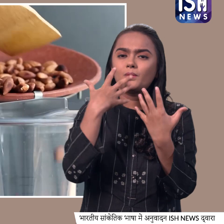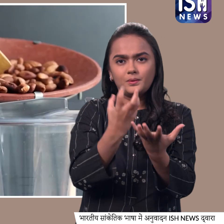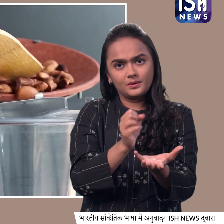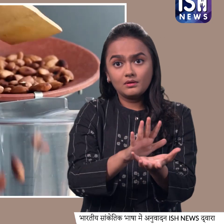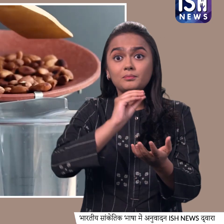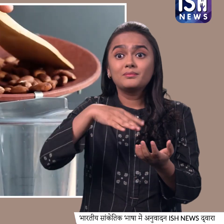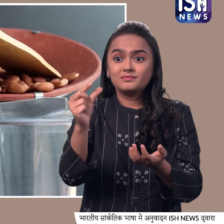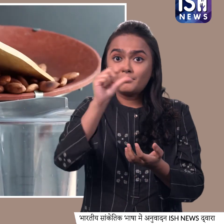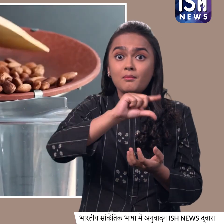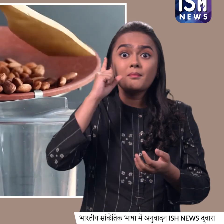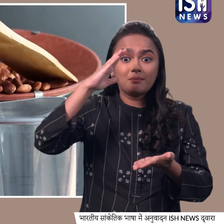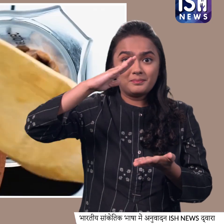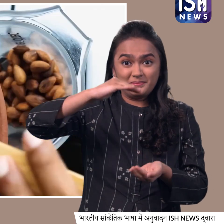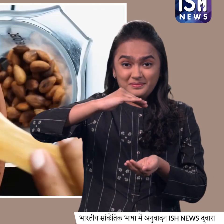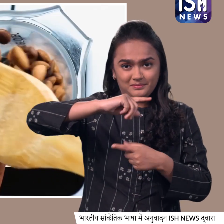Then put the almonds in a blender.